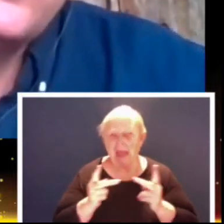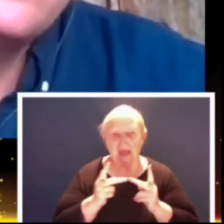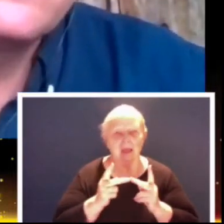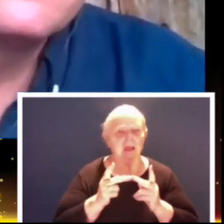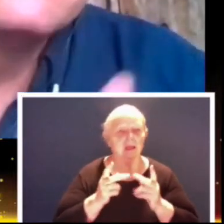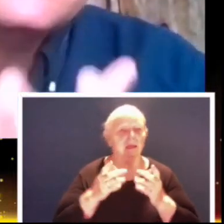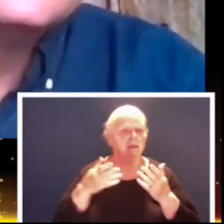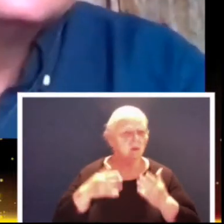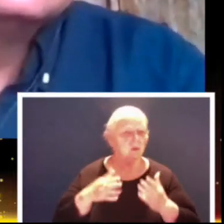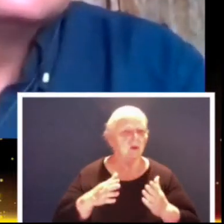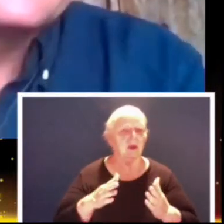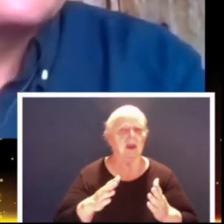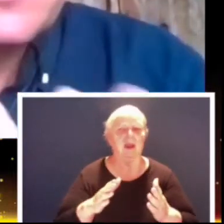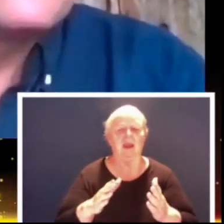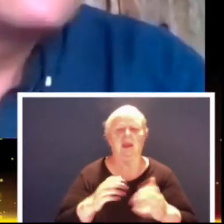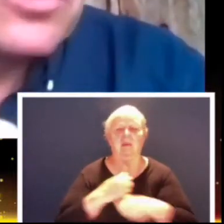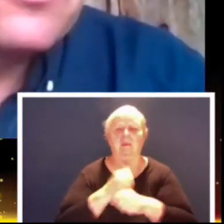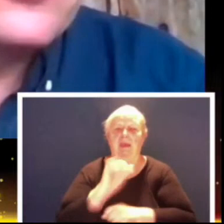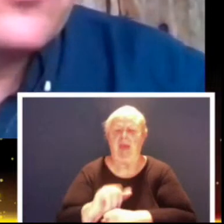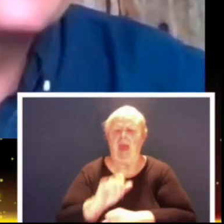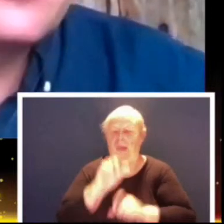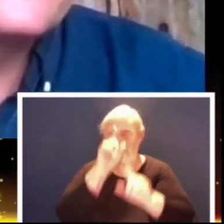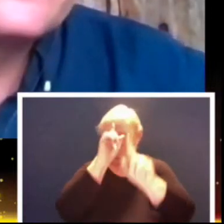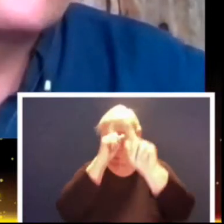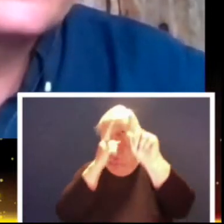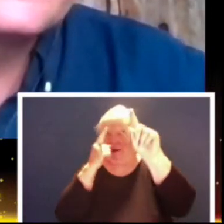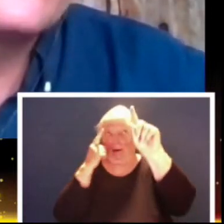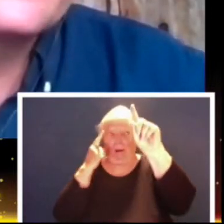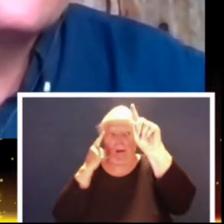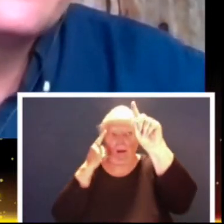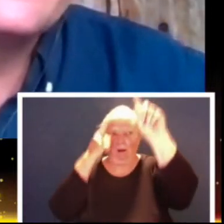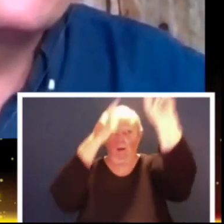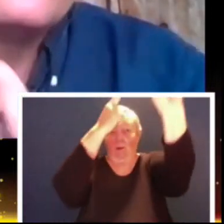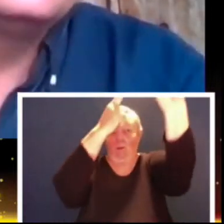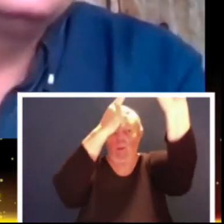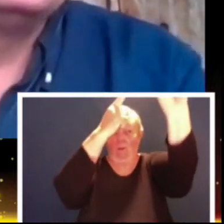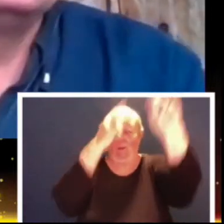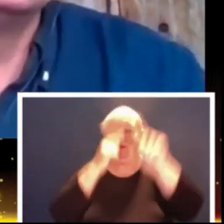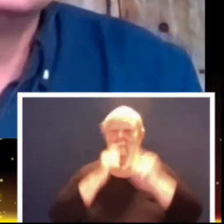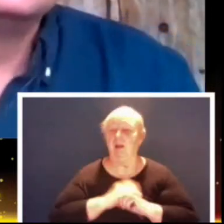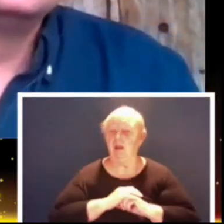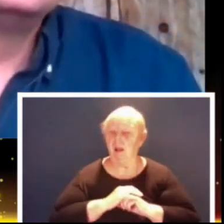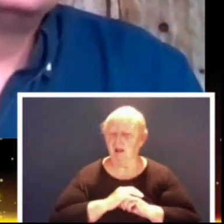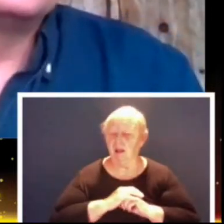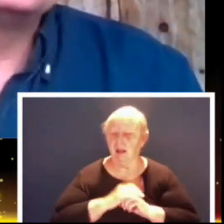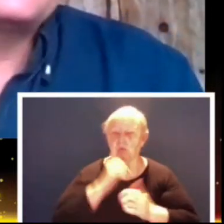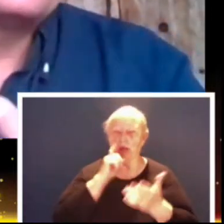Or realize, when you recognize that it's really critical? And then what do you do when chaos